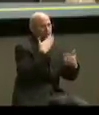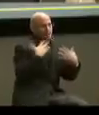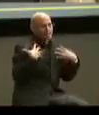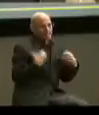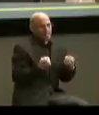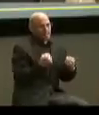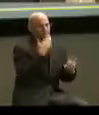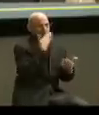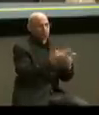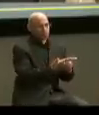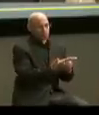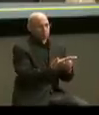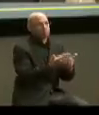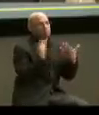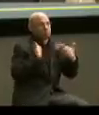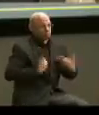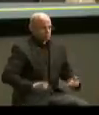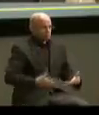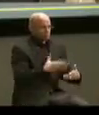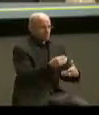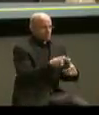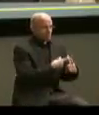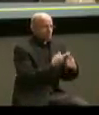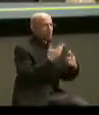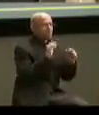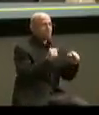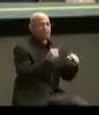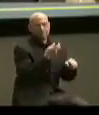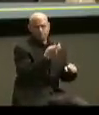AND WELLBEING AND PRODUCTIVITY AND ATTRACTING THE KIND OF